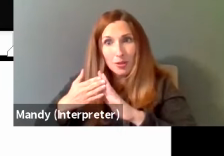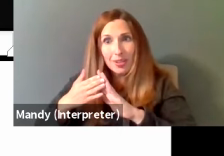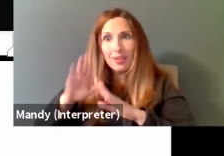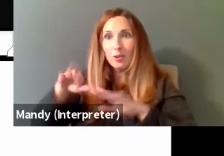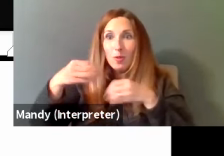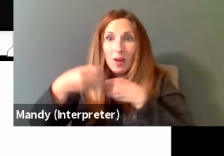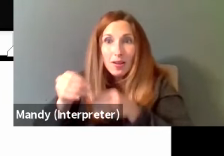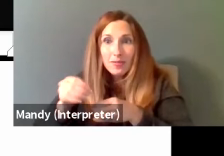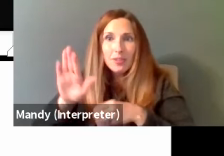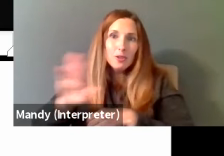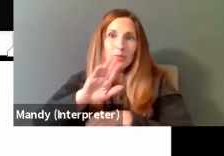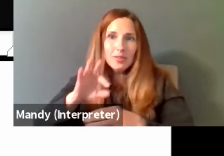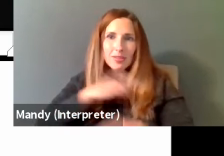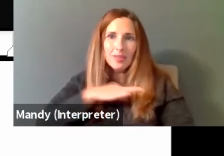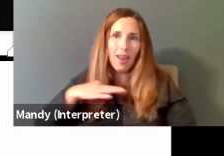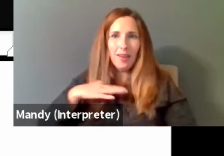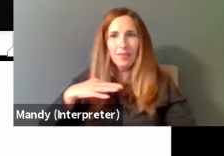of your staff inside of your meeting.